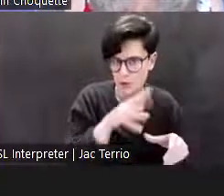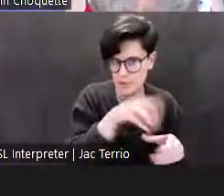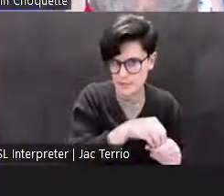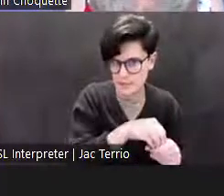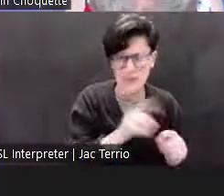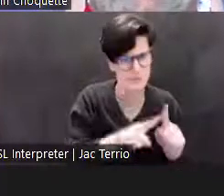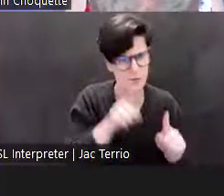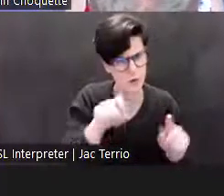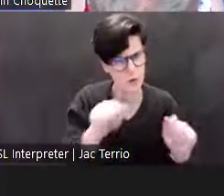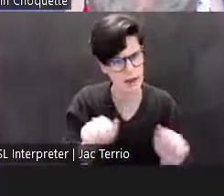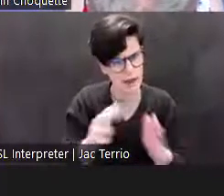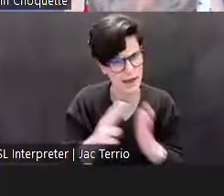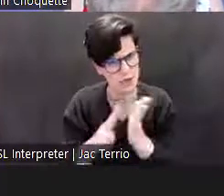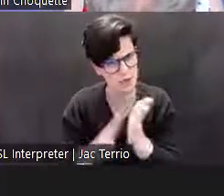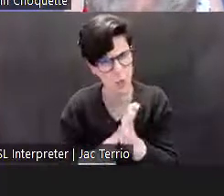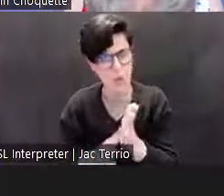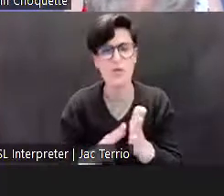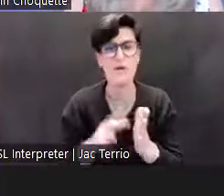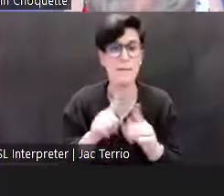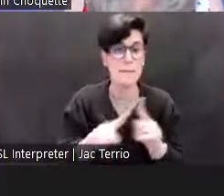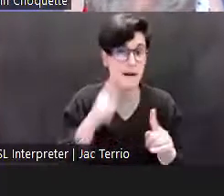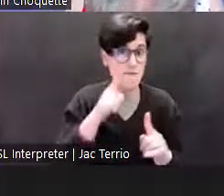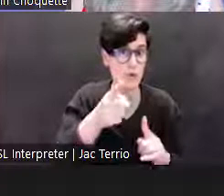15:49:53 But in order to get benefits, you have to have been enrolled.